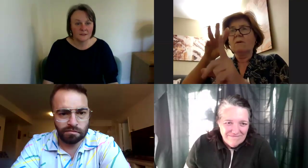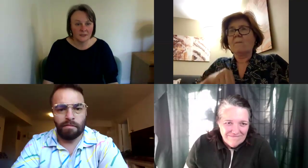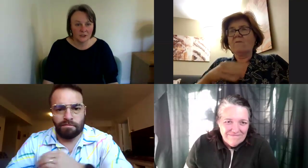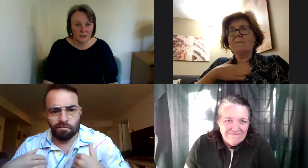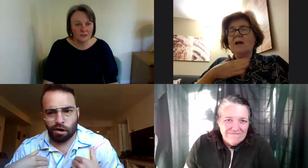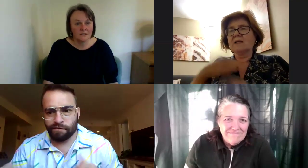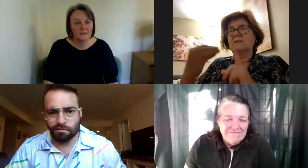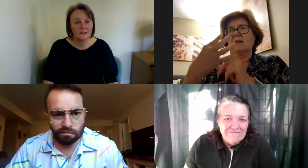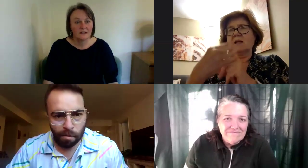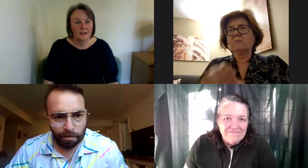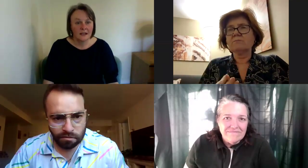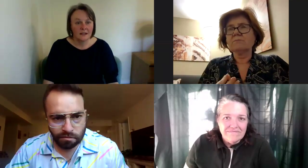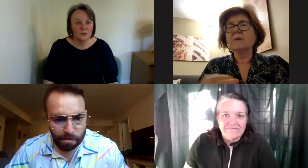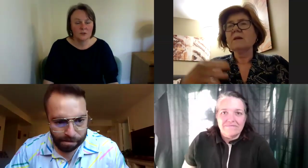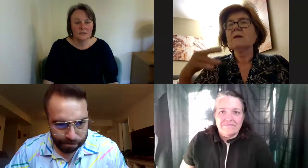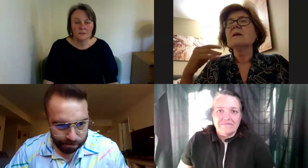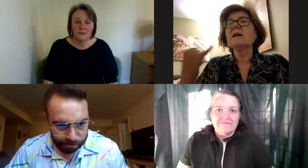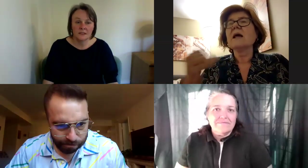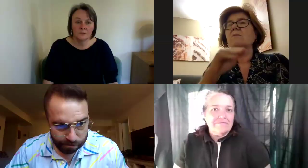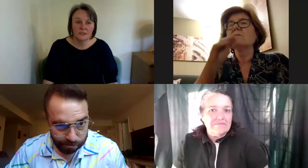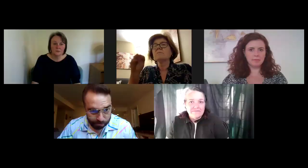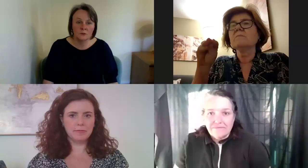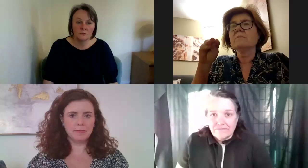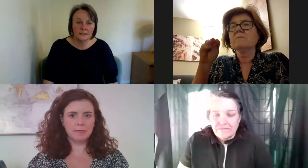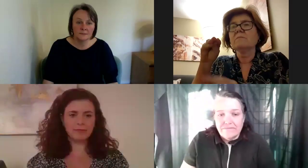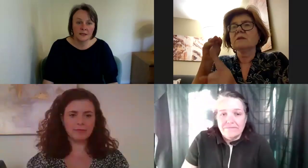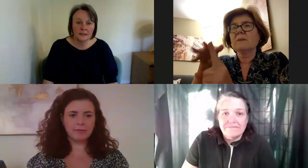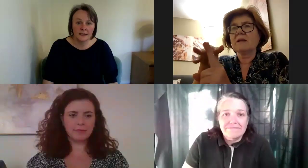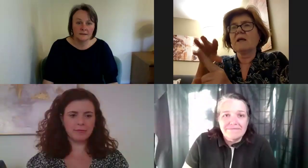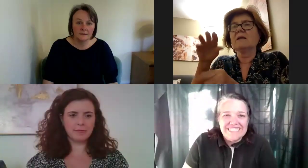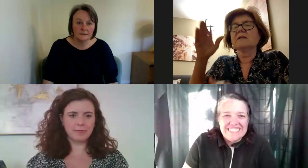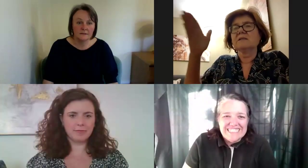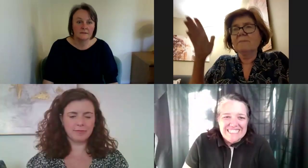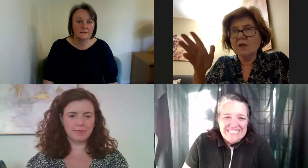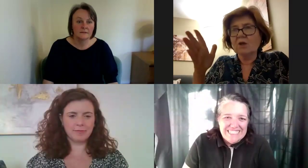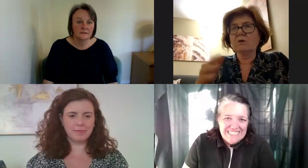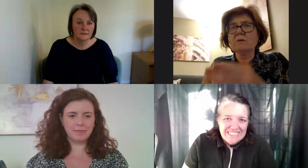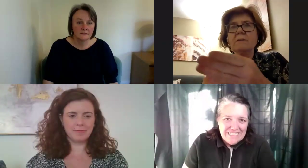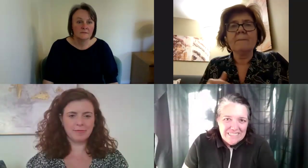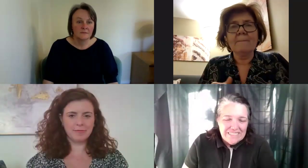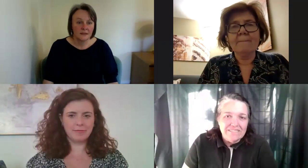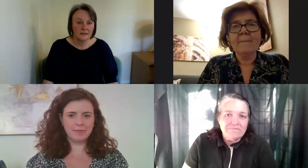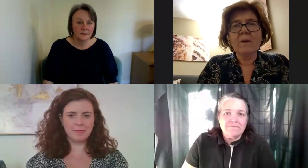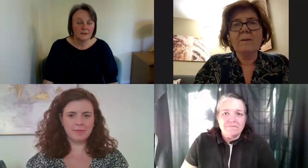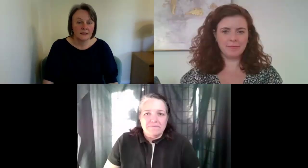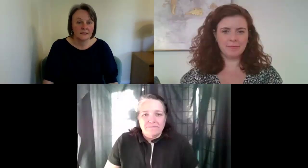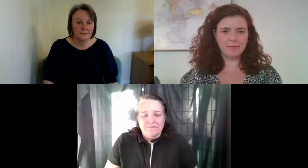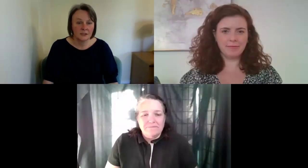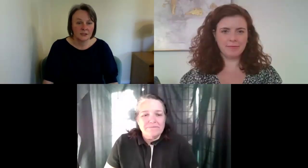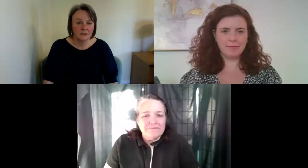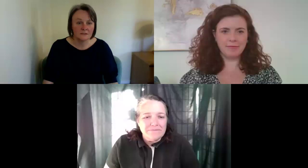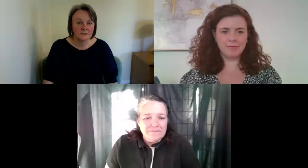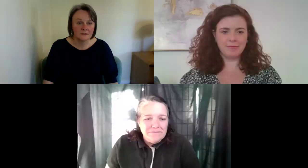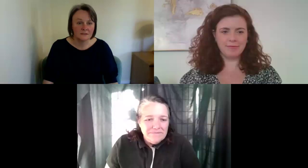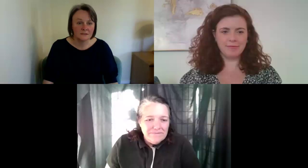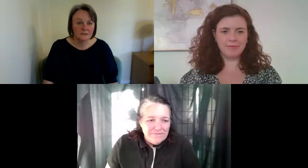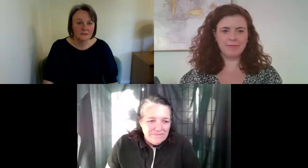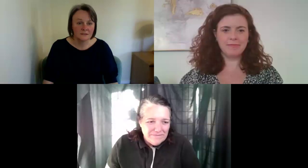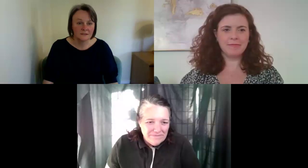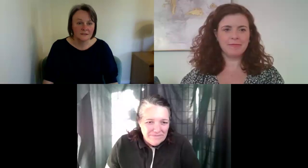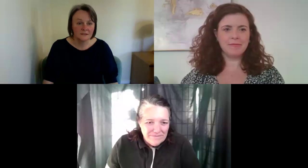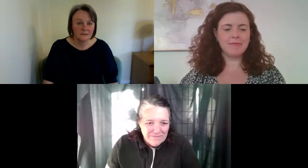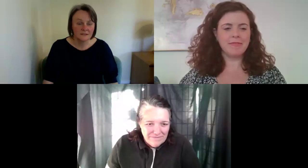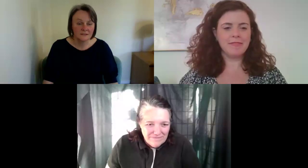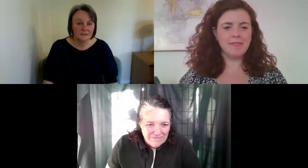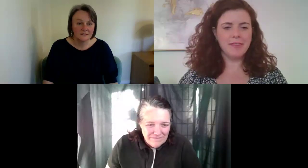speaker. And you can -- if somebody could please remove my spotlight. And spotlight the speaker.